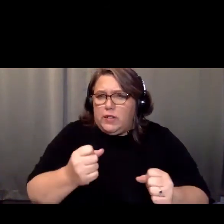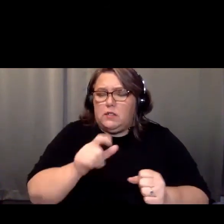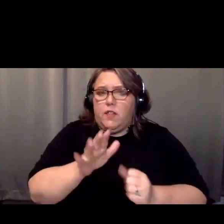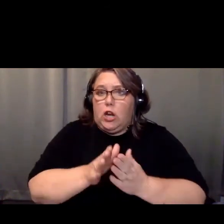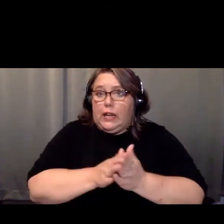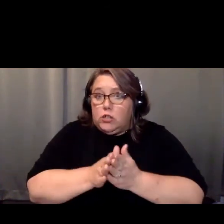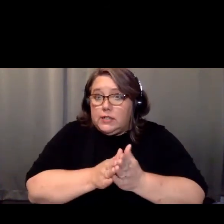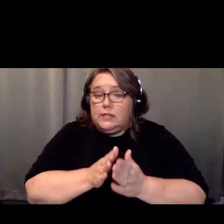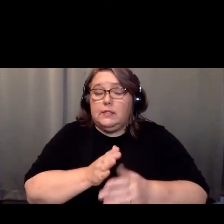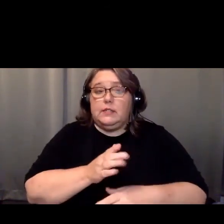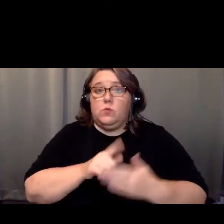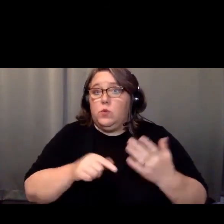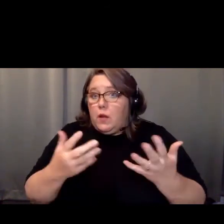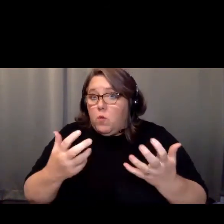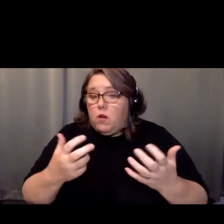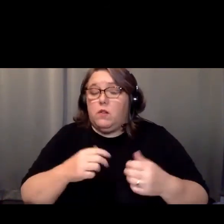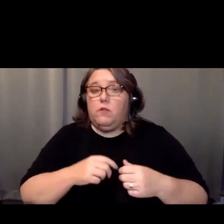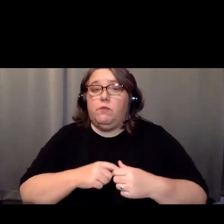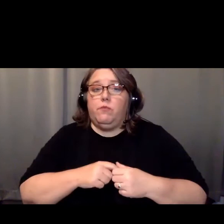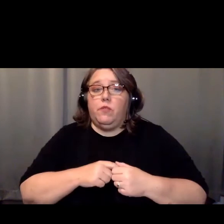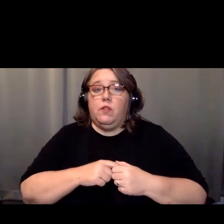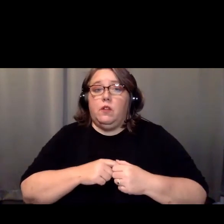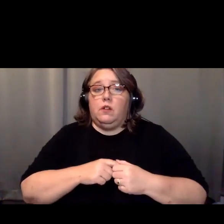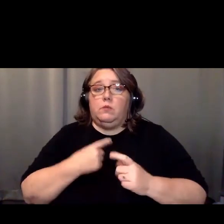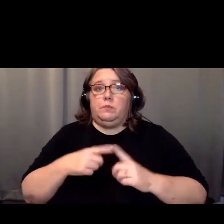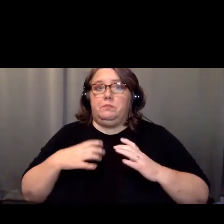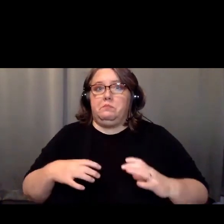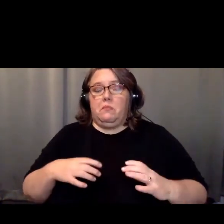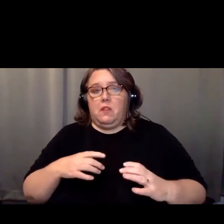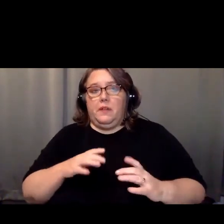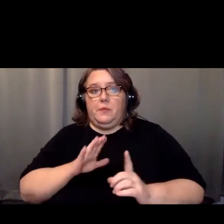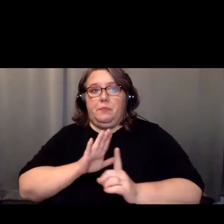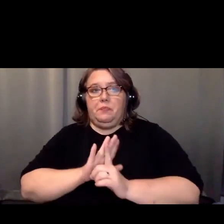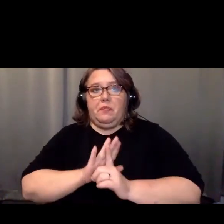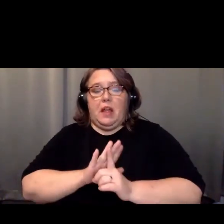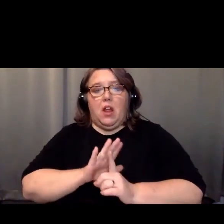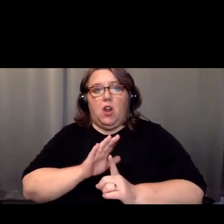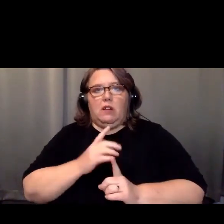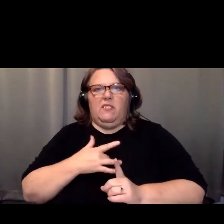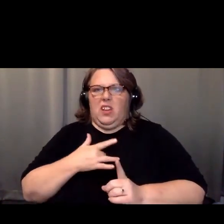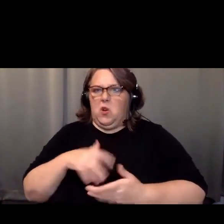of what their, I guess you might say where their weak points might be.